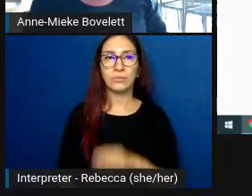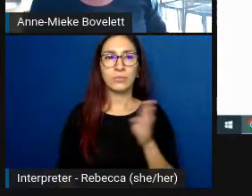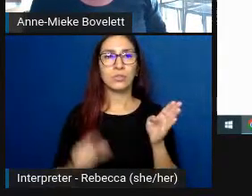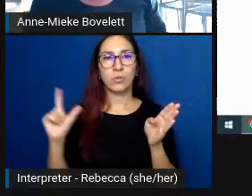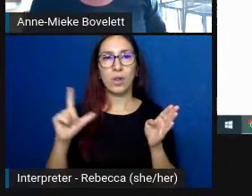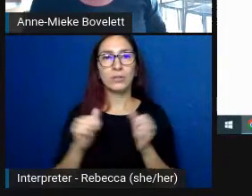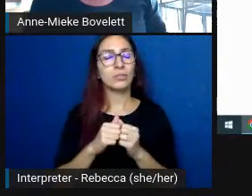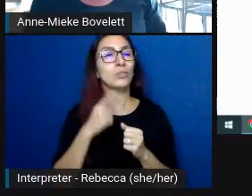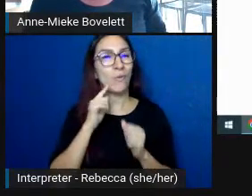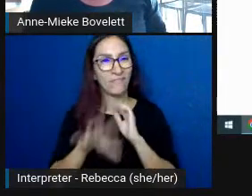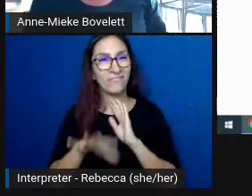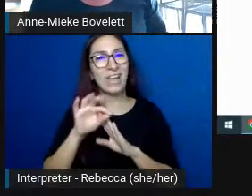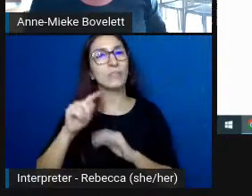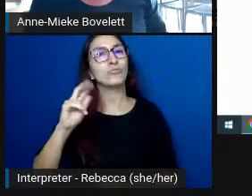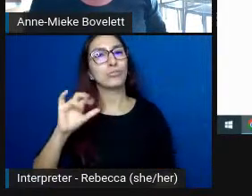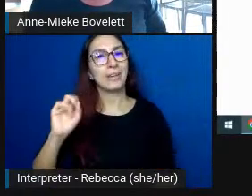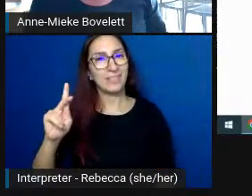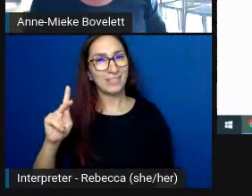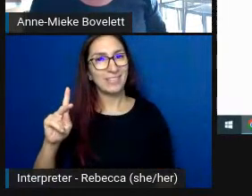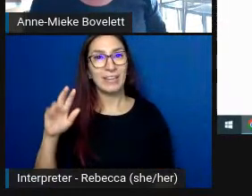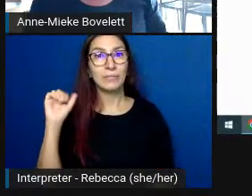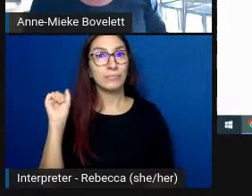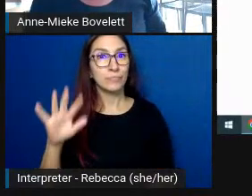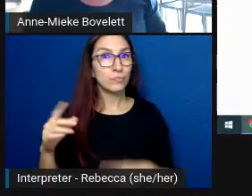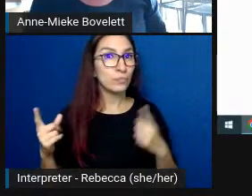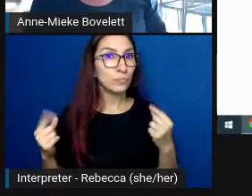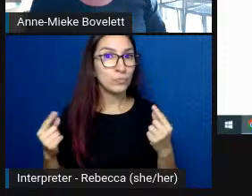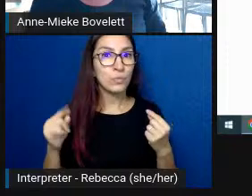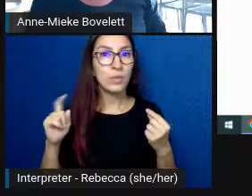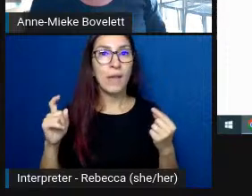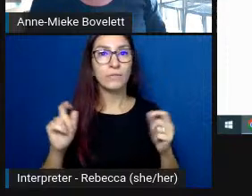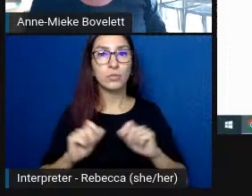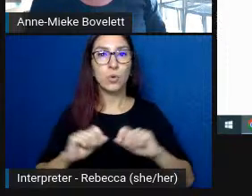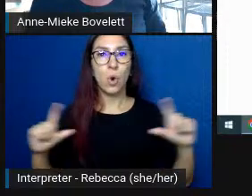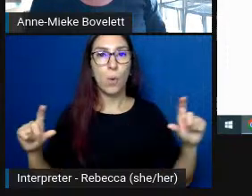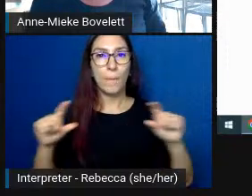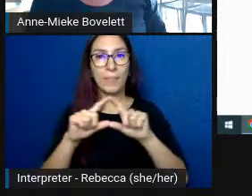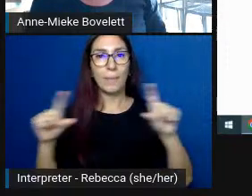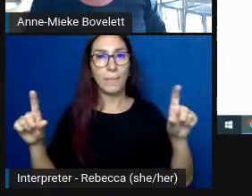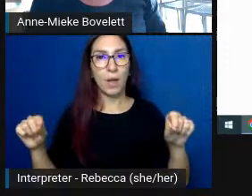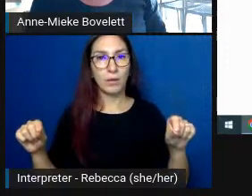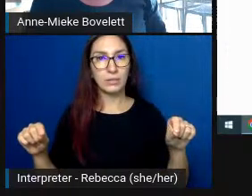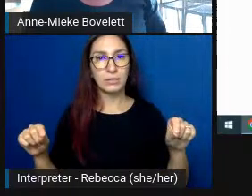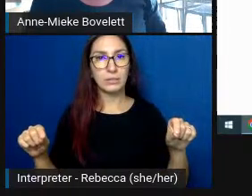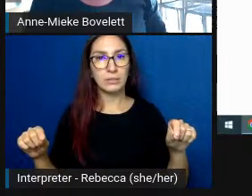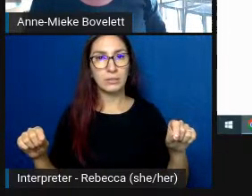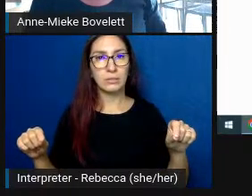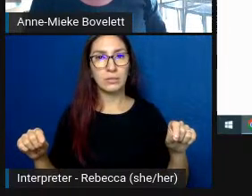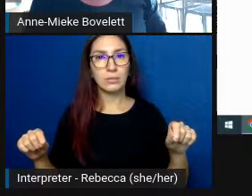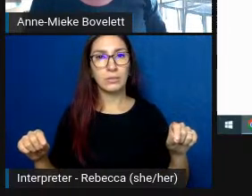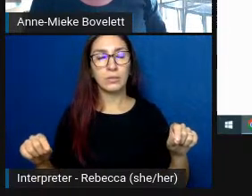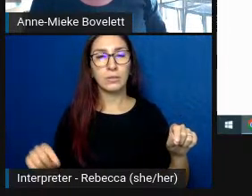Picca Neri: Not able to do anything here Lazar Bulatovic: Sounds like it selected recipes. Yes. So